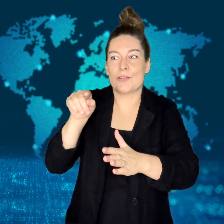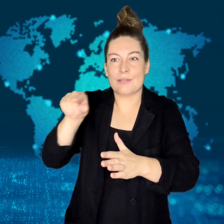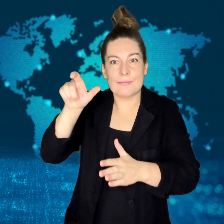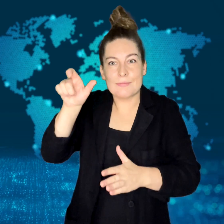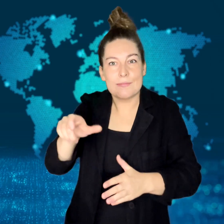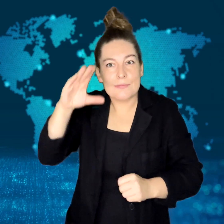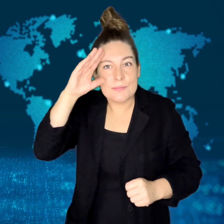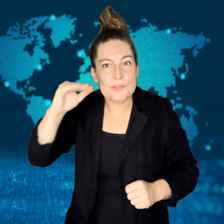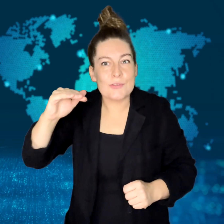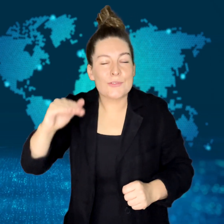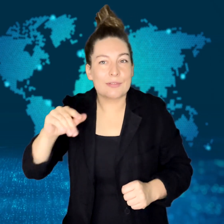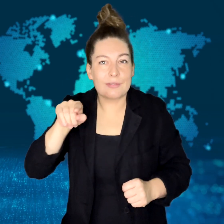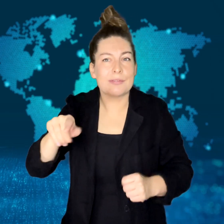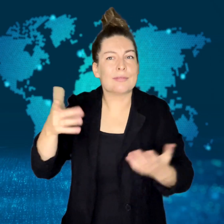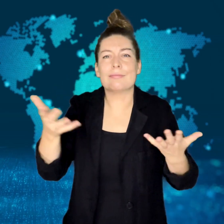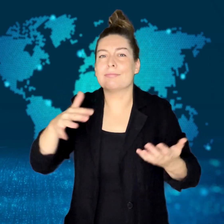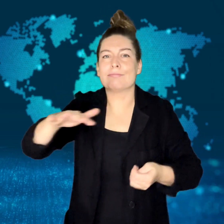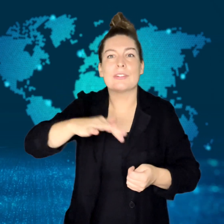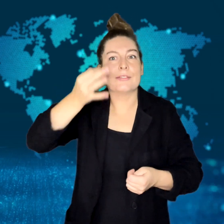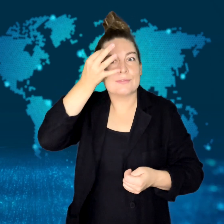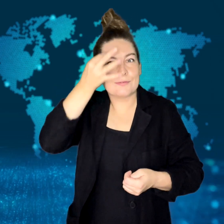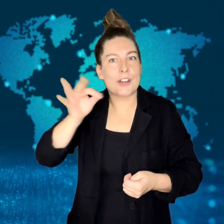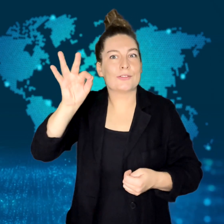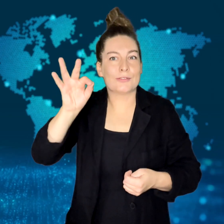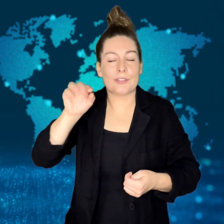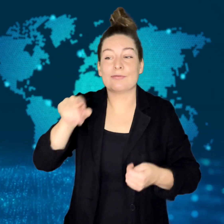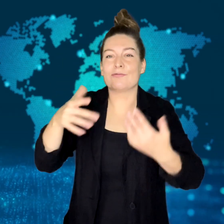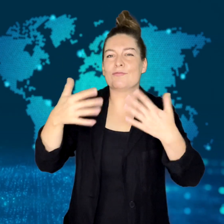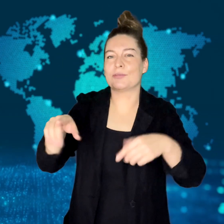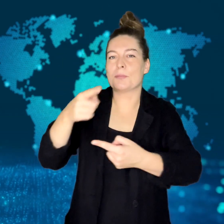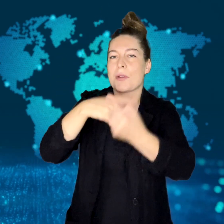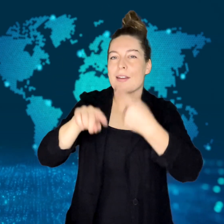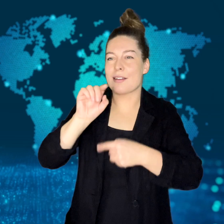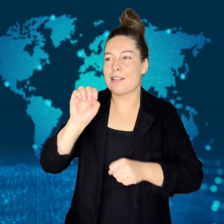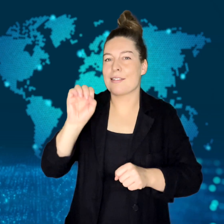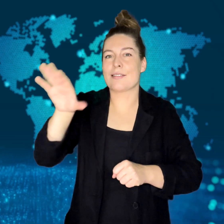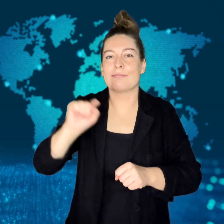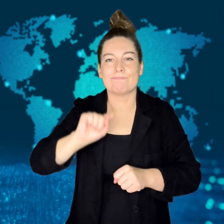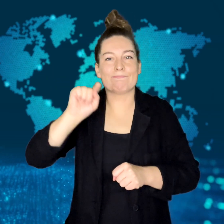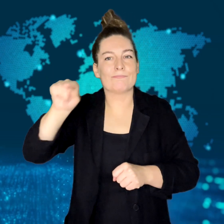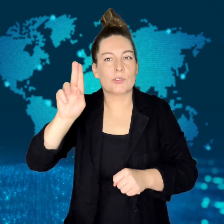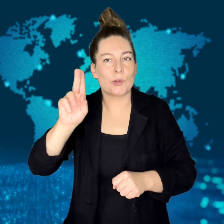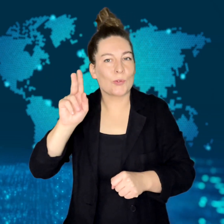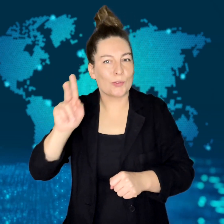He is returning to the United Kingdom to be reunited with his family.